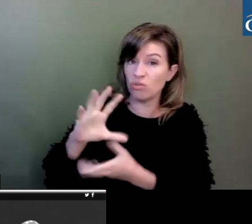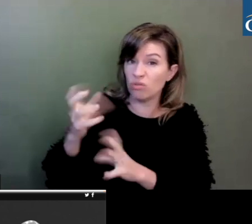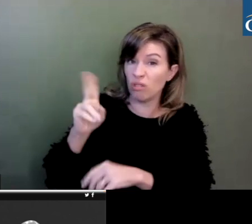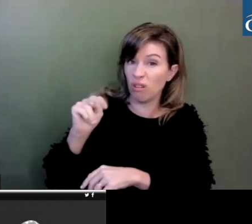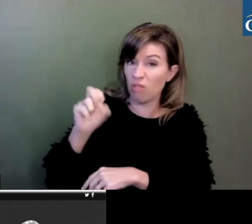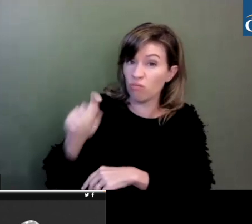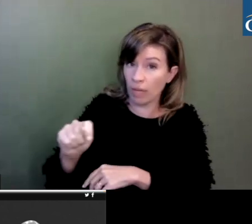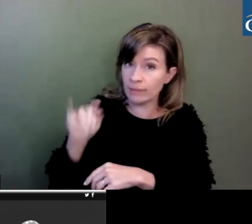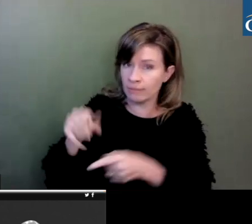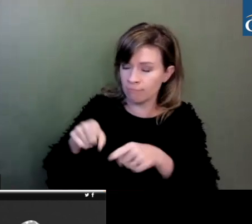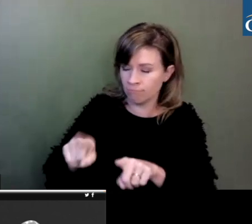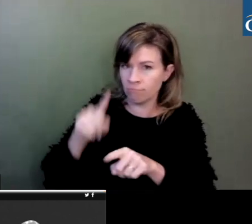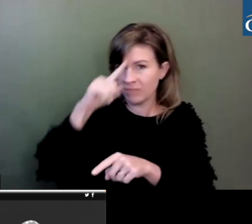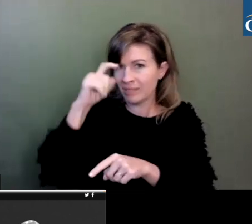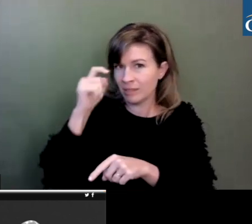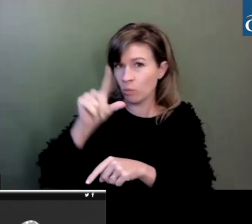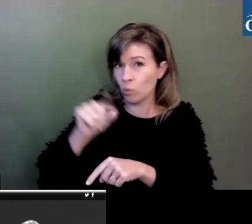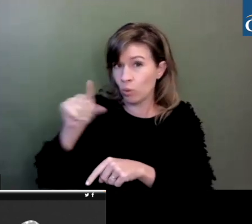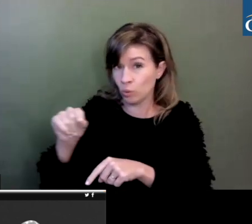2020, which CNN reported as the year America confronted